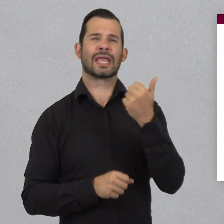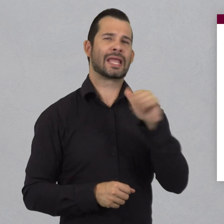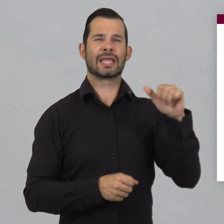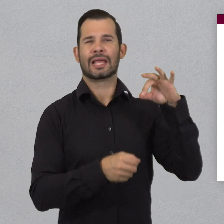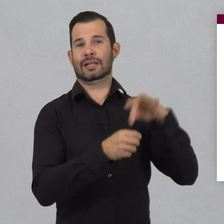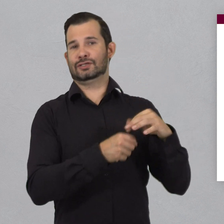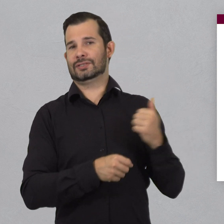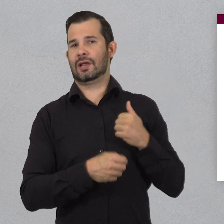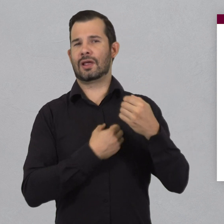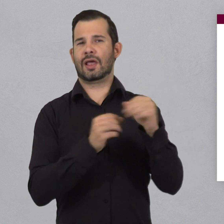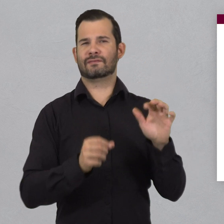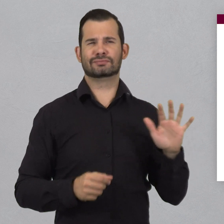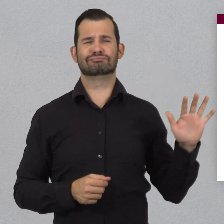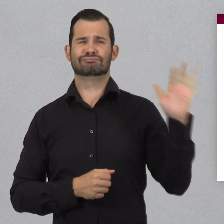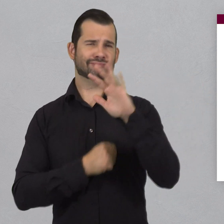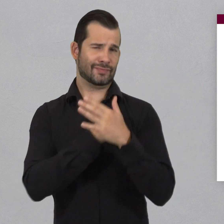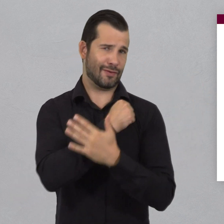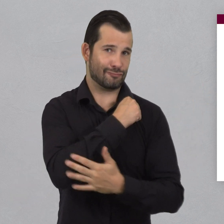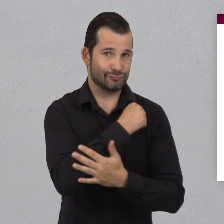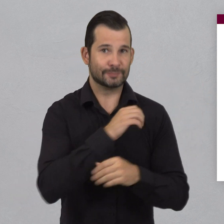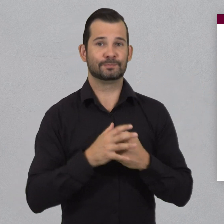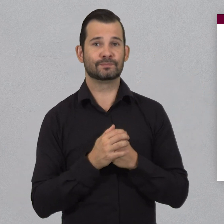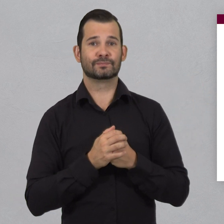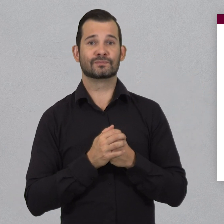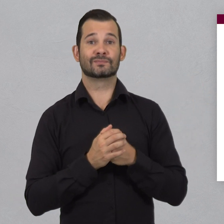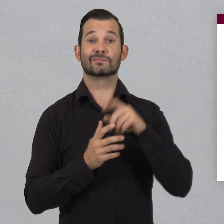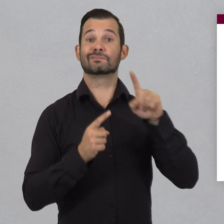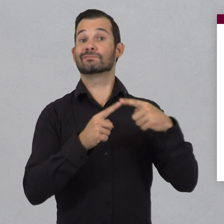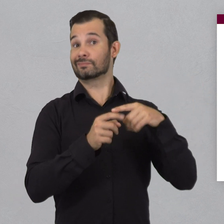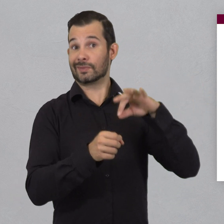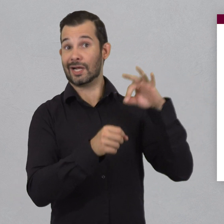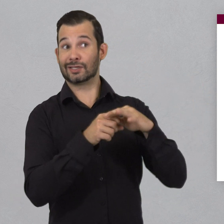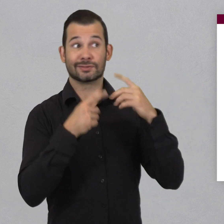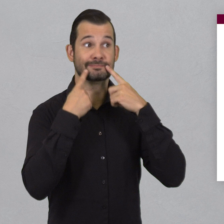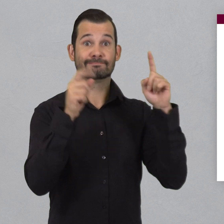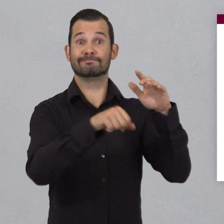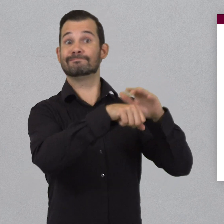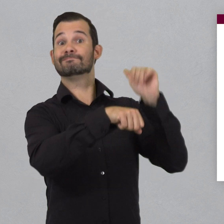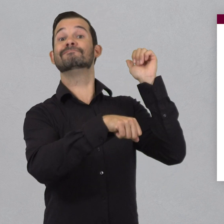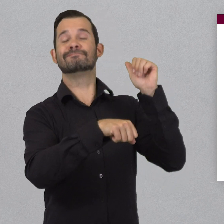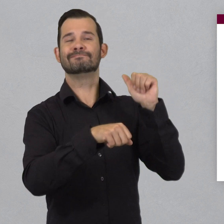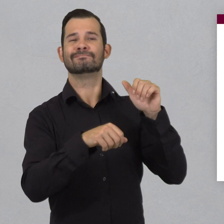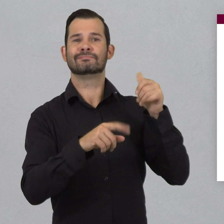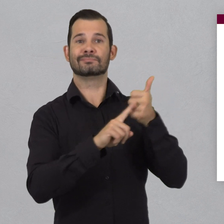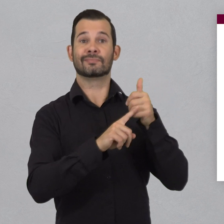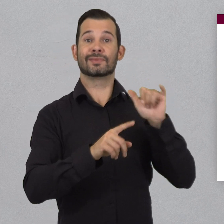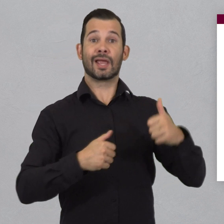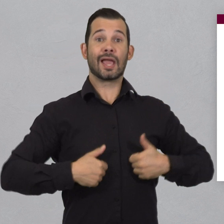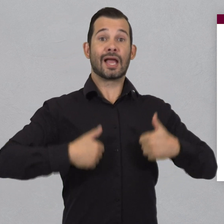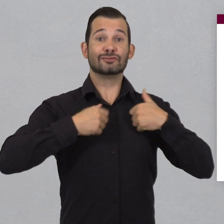any Elections Canada office across the country. Once an election is called, the addresses of the